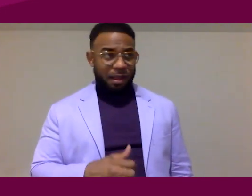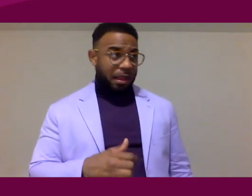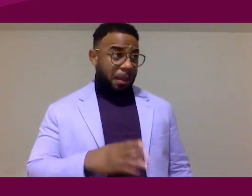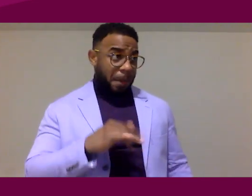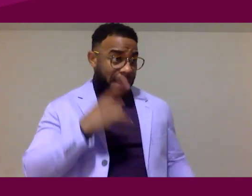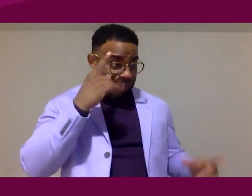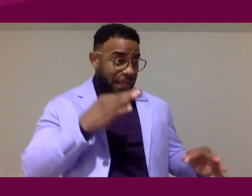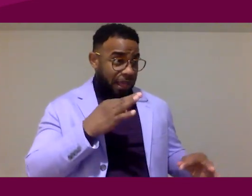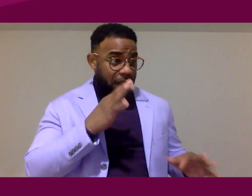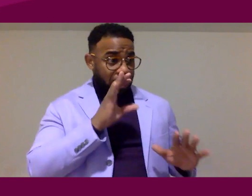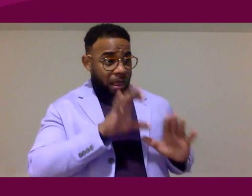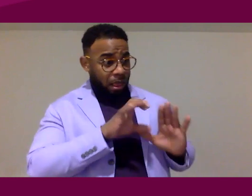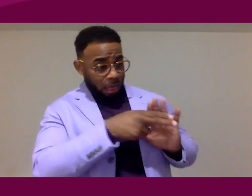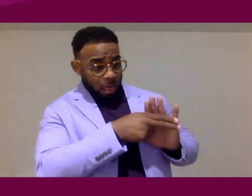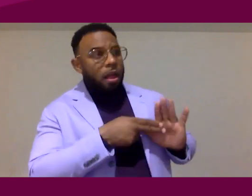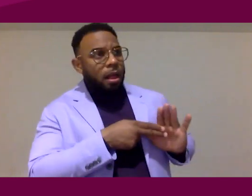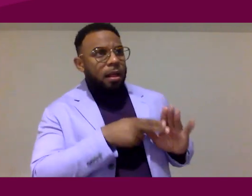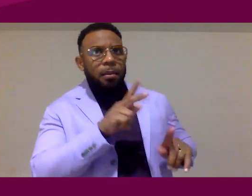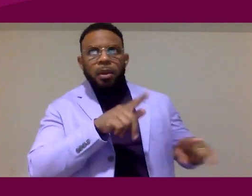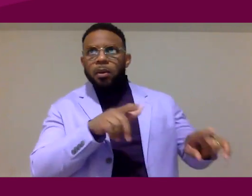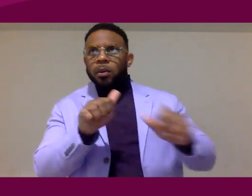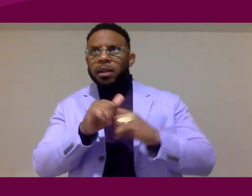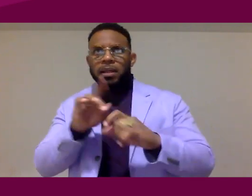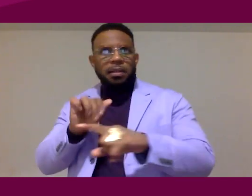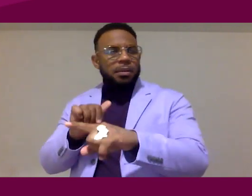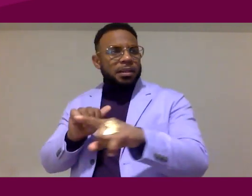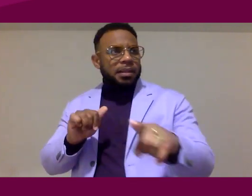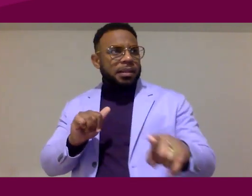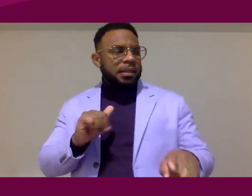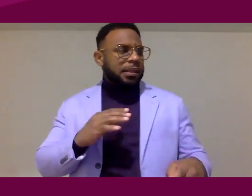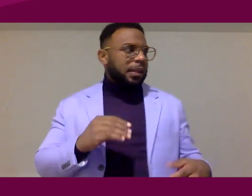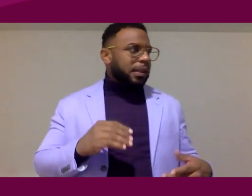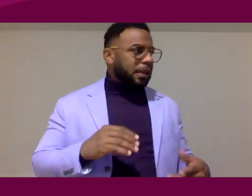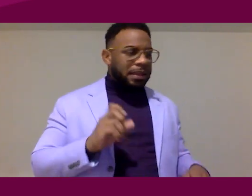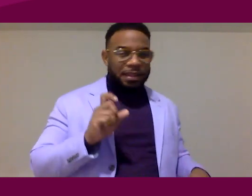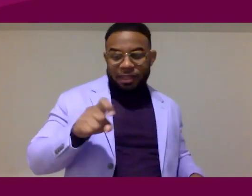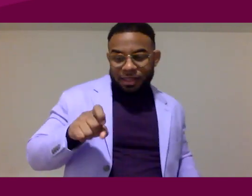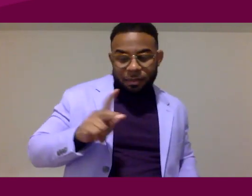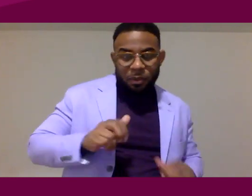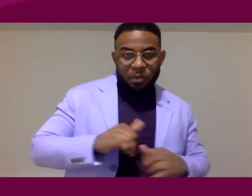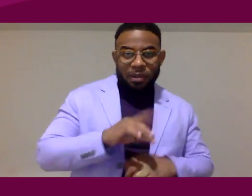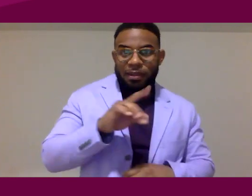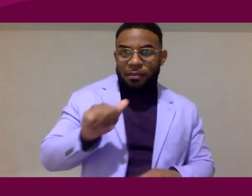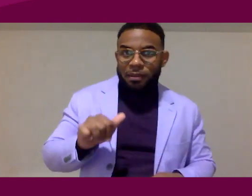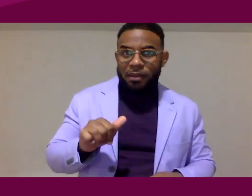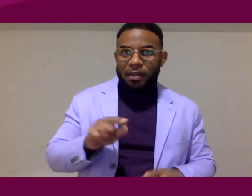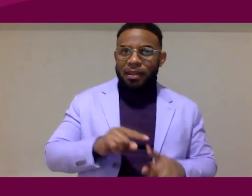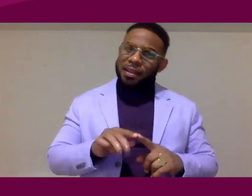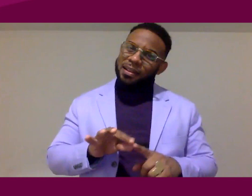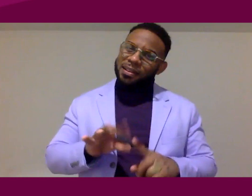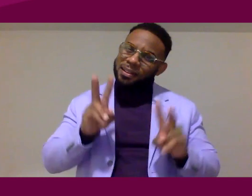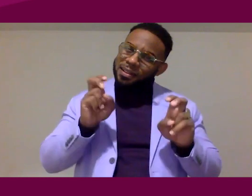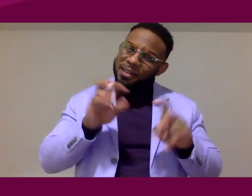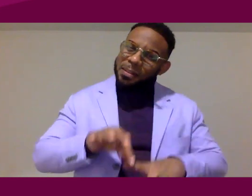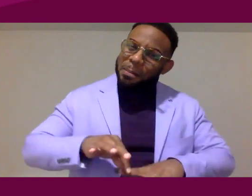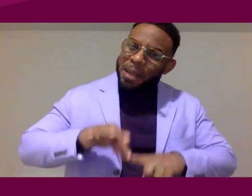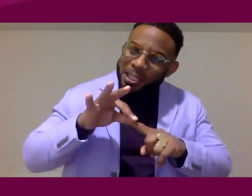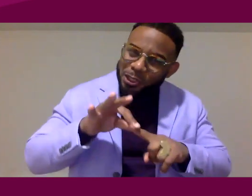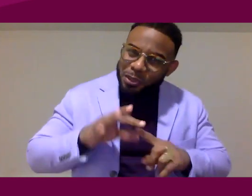to characterize people with disabilities and the needs of people with disabilities as special.